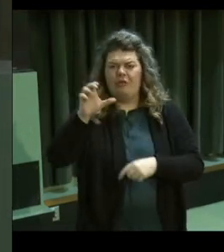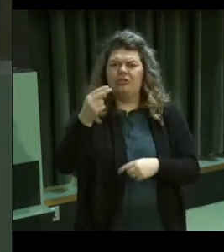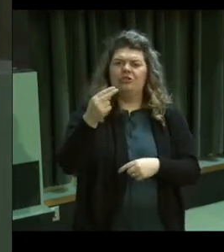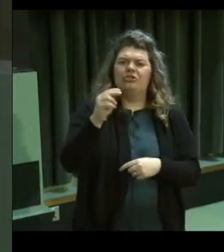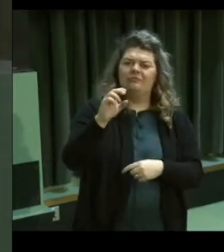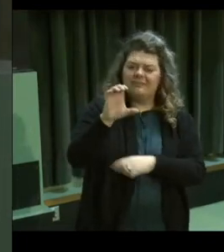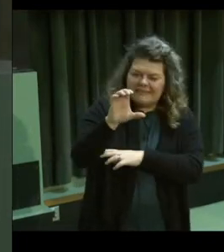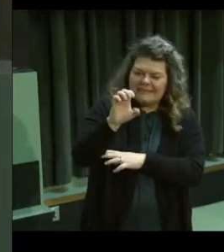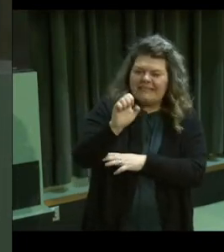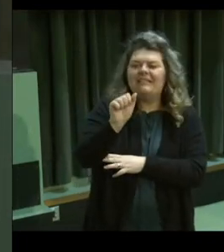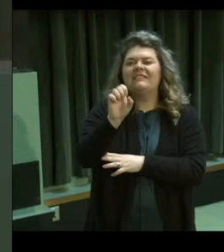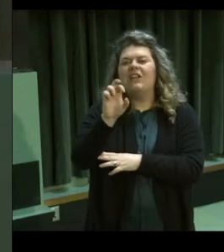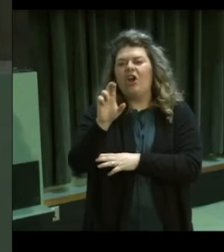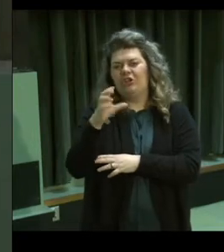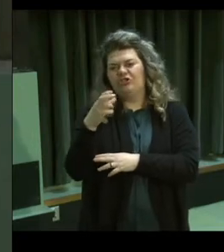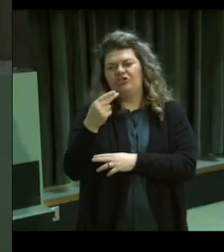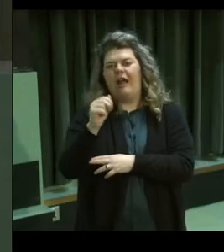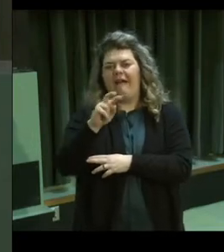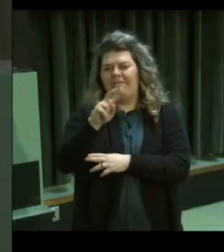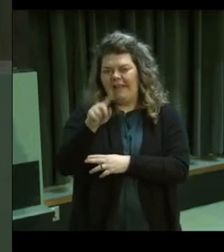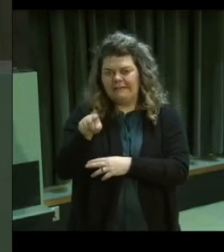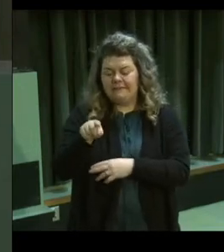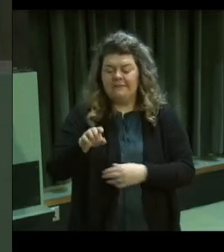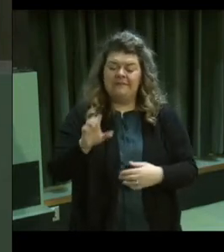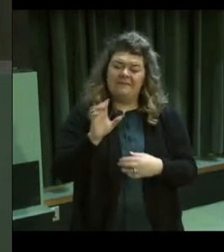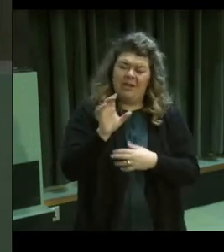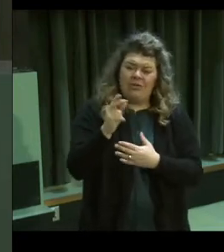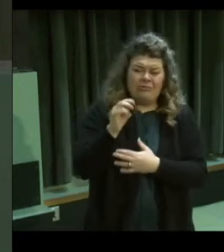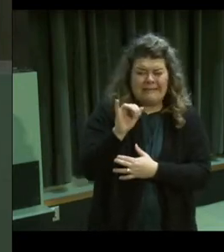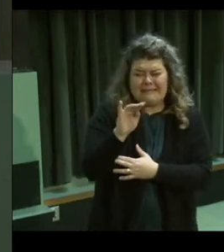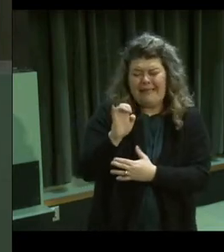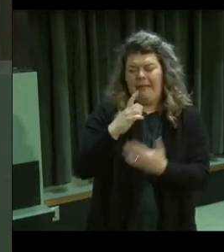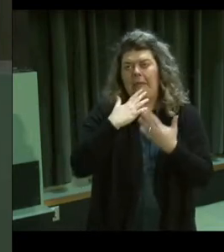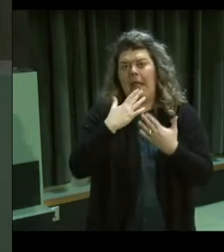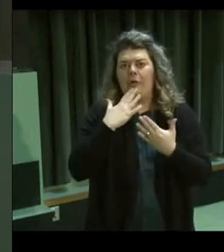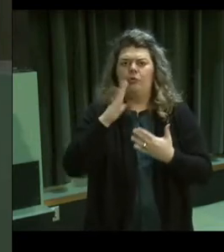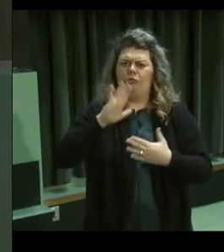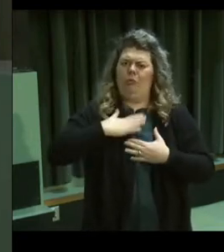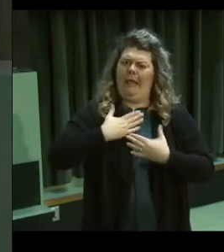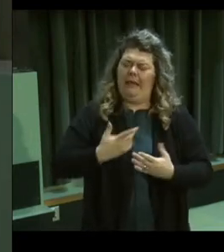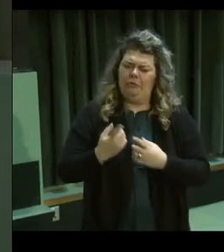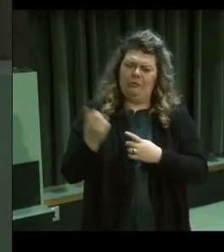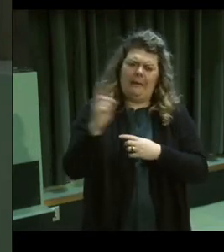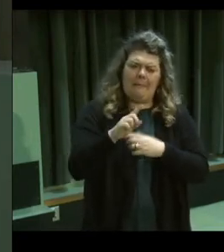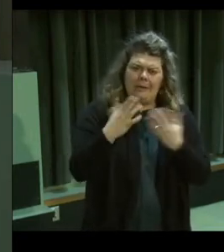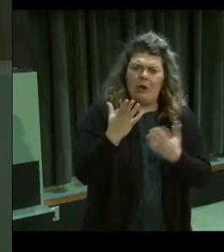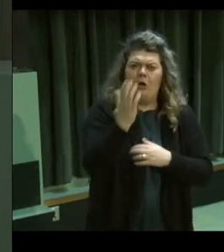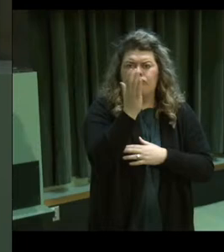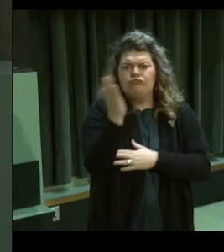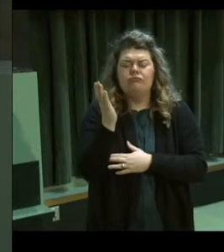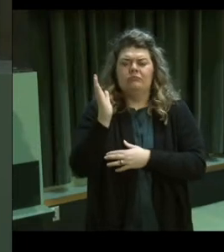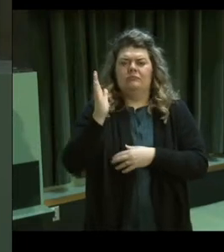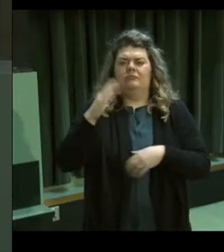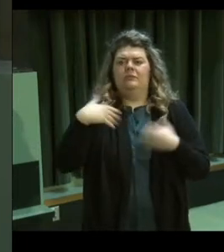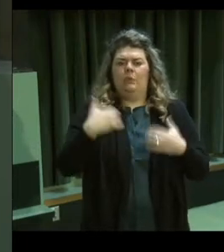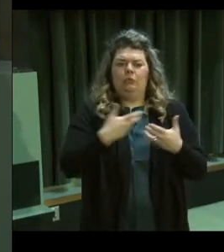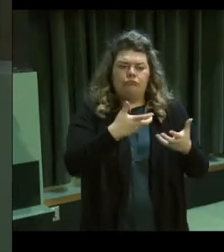Christine, I in particular appreciate your willingness to